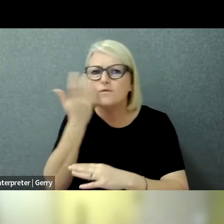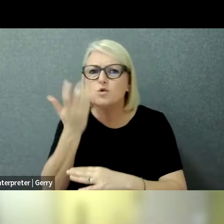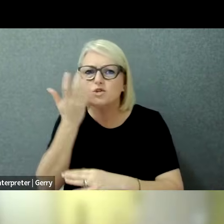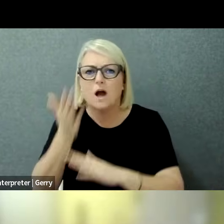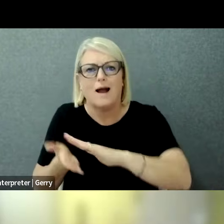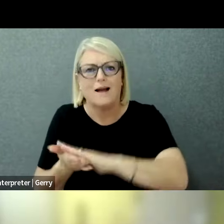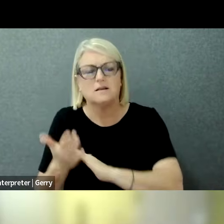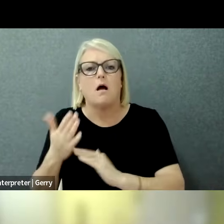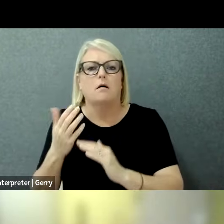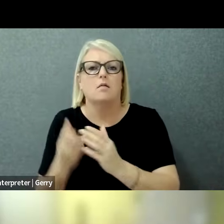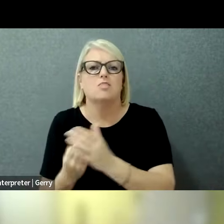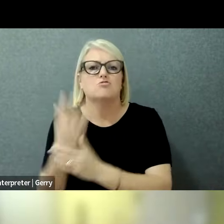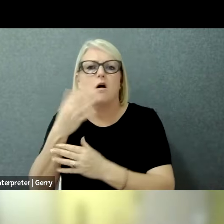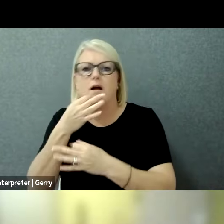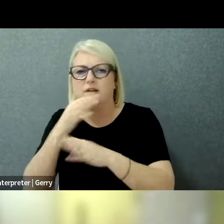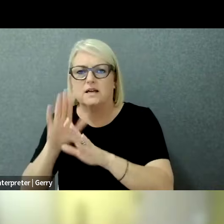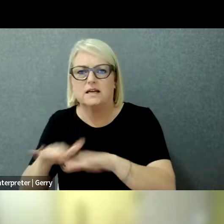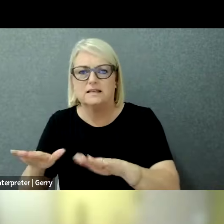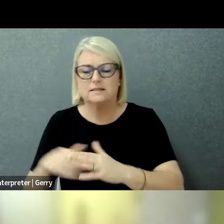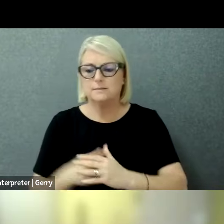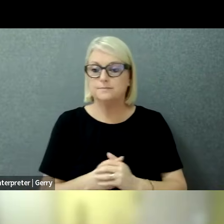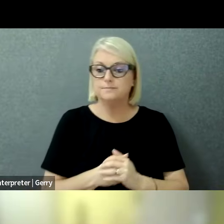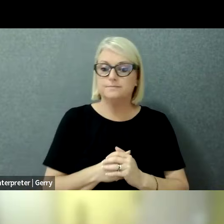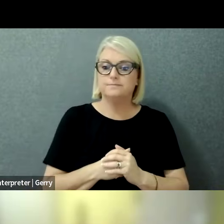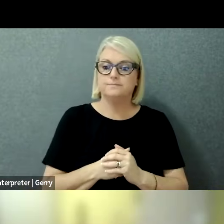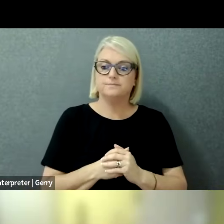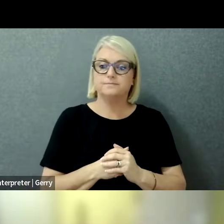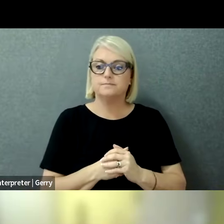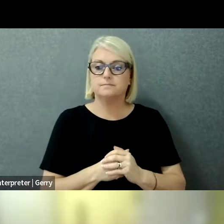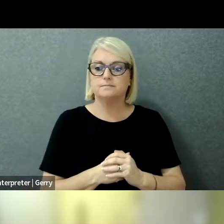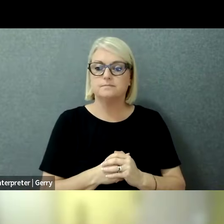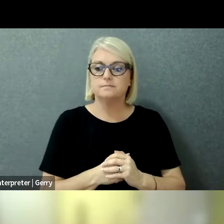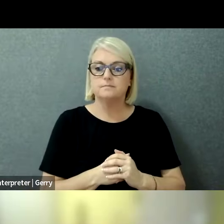Thank you, Zeah. I'd like to acknowledge that I'm joining today